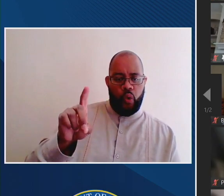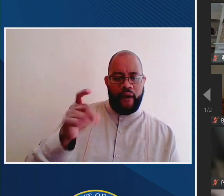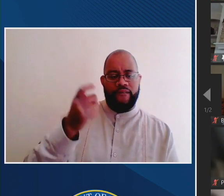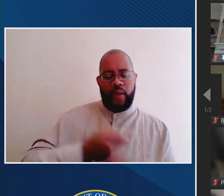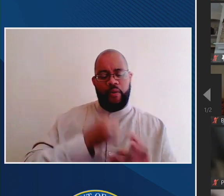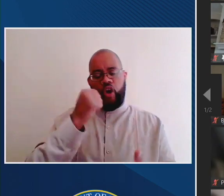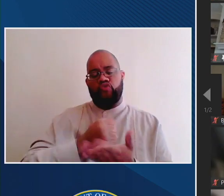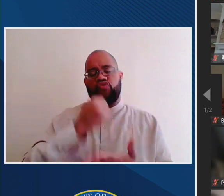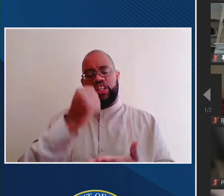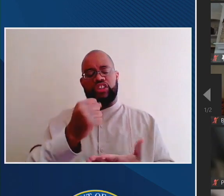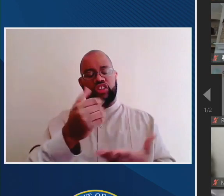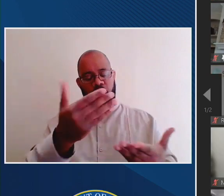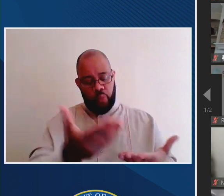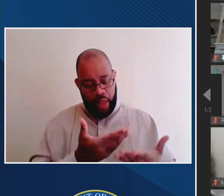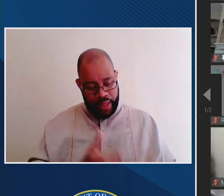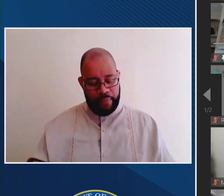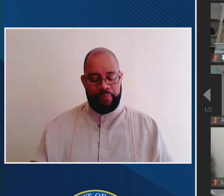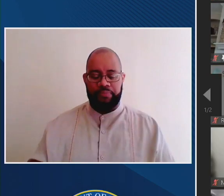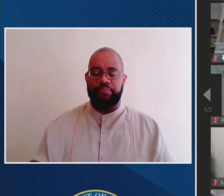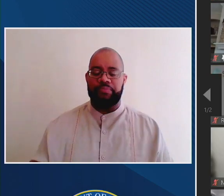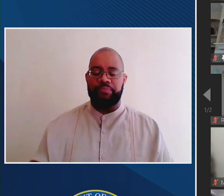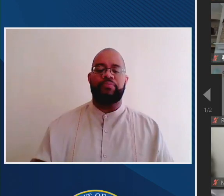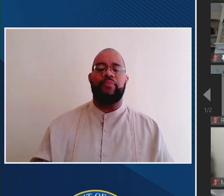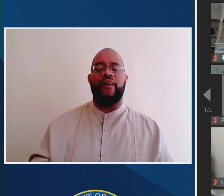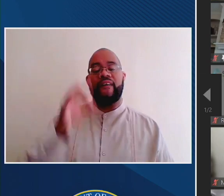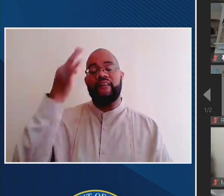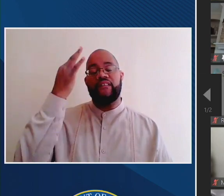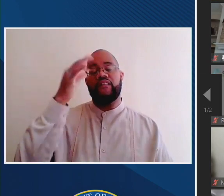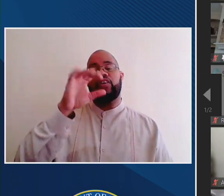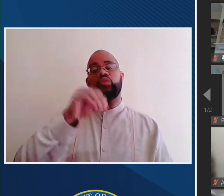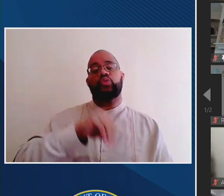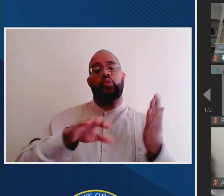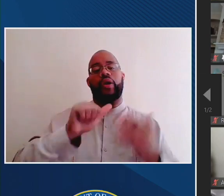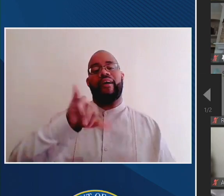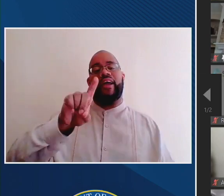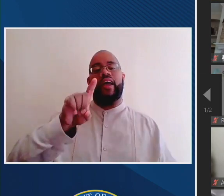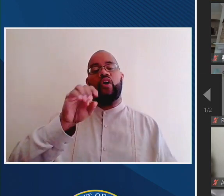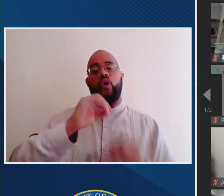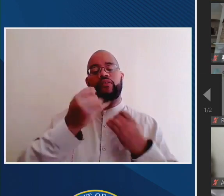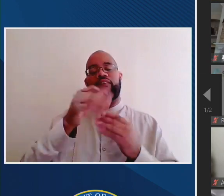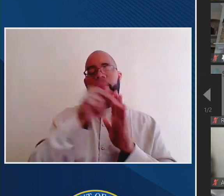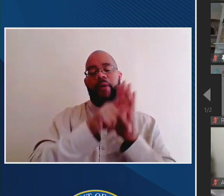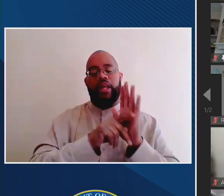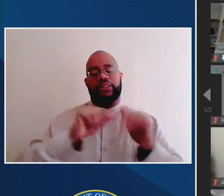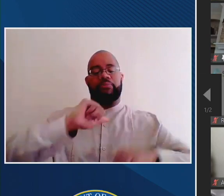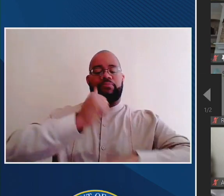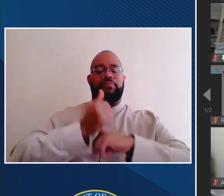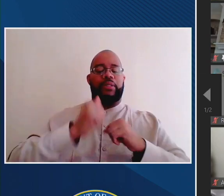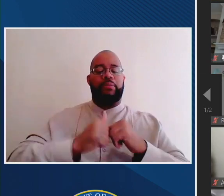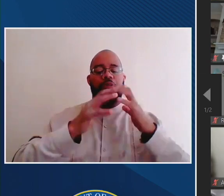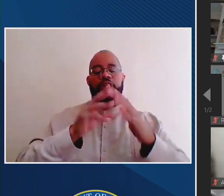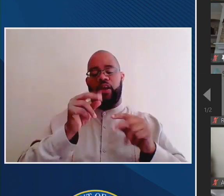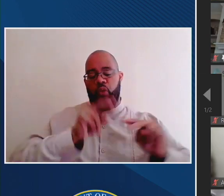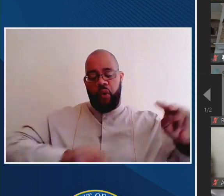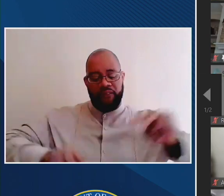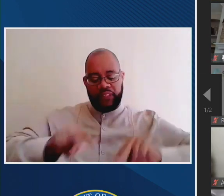From Federal Student Aid Office of Policy Implementation and Oversight, we have Mr.